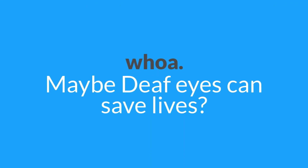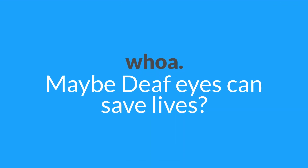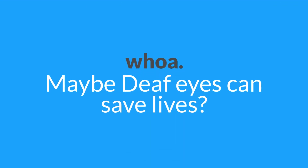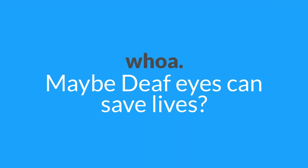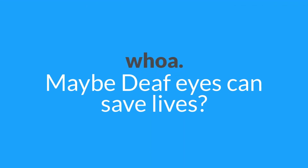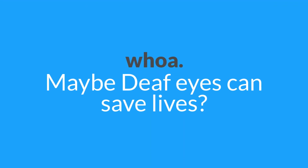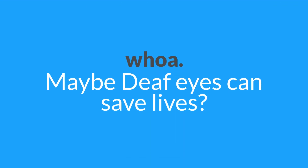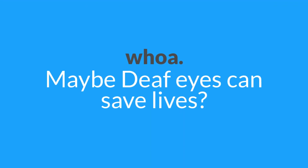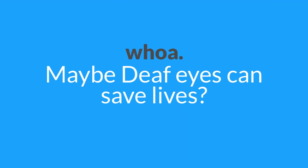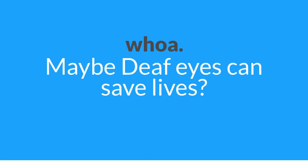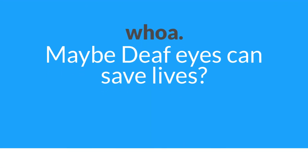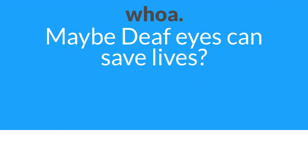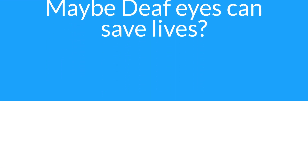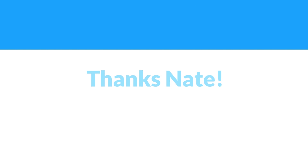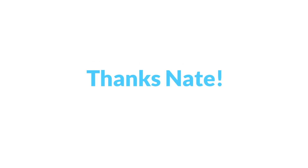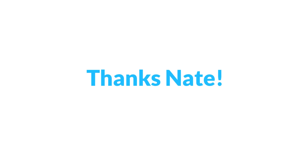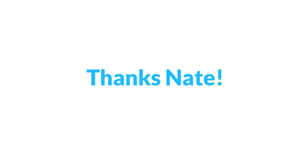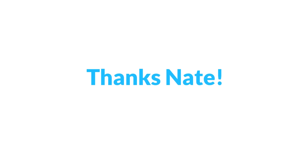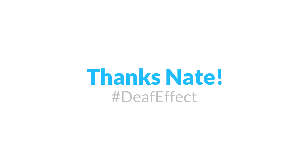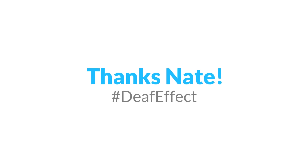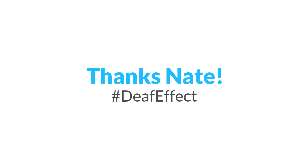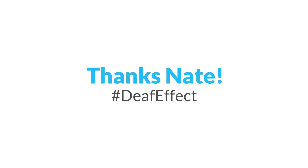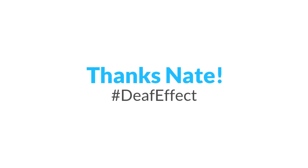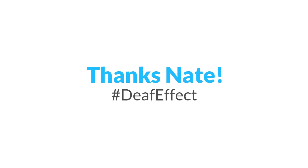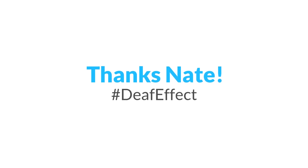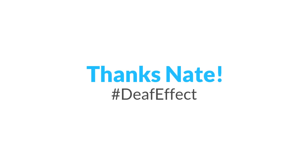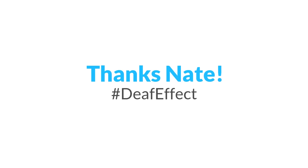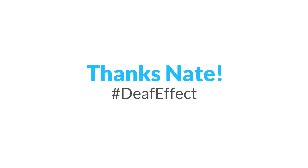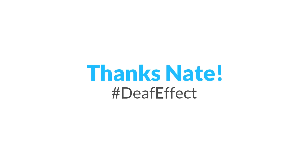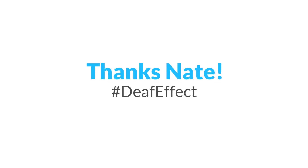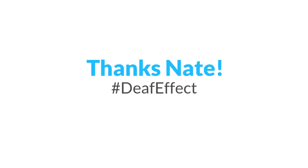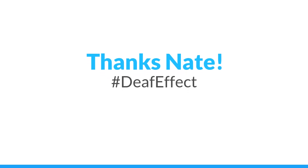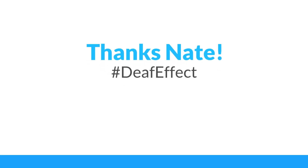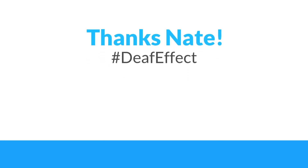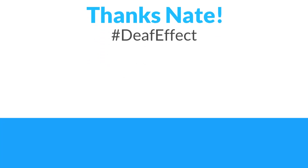Text card: Whoa. Maybe Deaf eyes can save lives? Text card: Thanks Nate! #DeafEffect